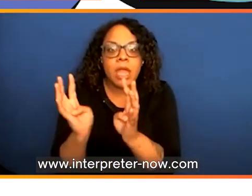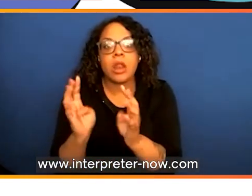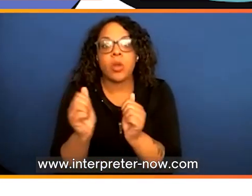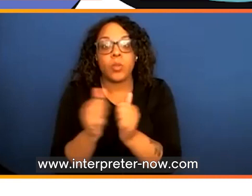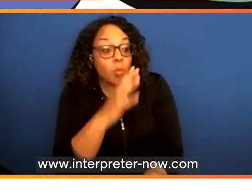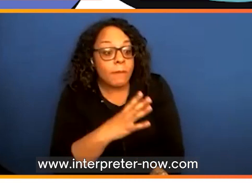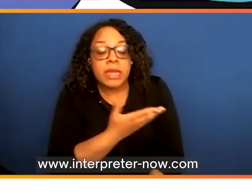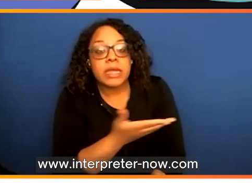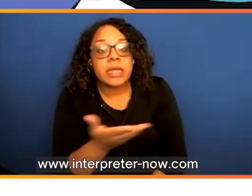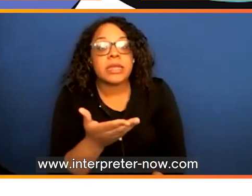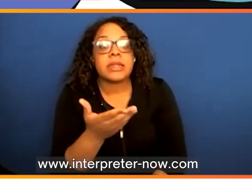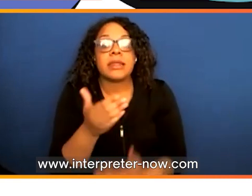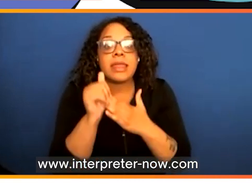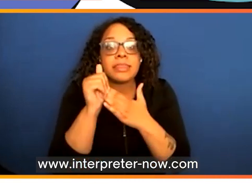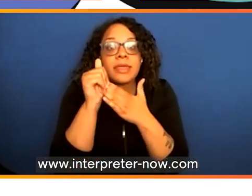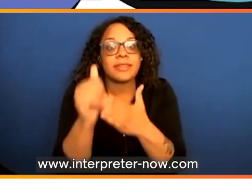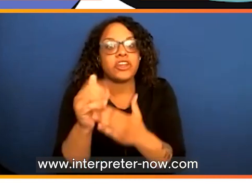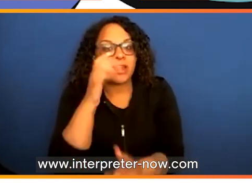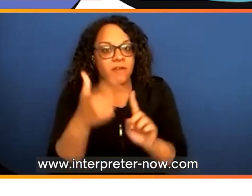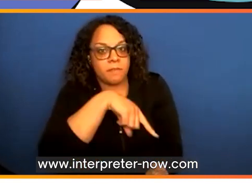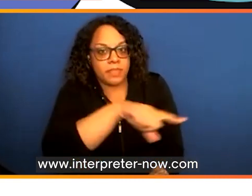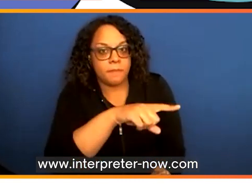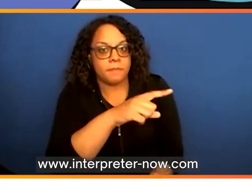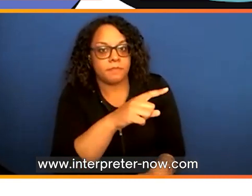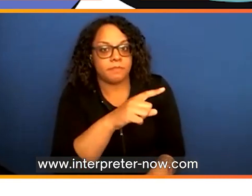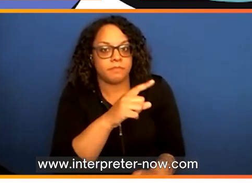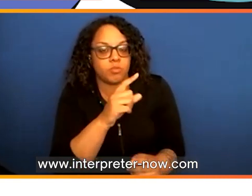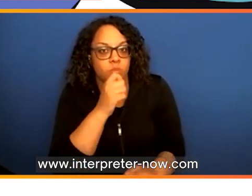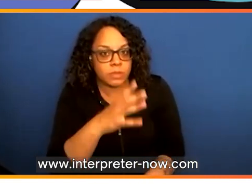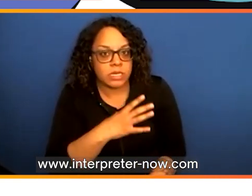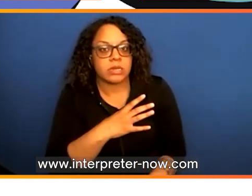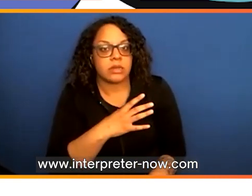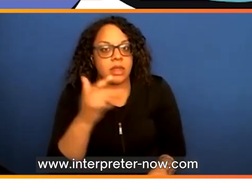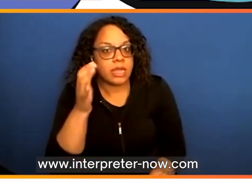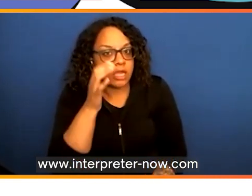directly from them, these individual contributors or otherwise, that yes, just last week, I